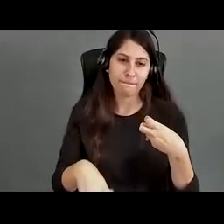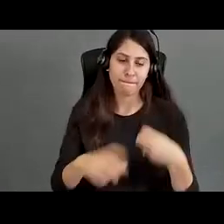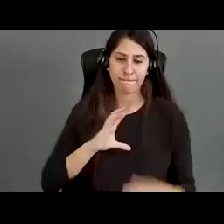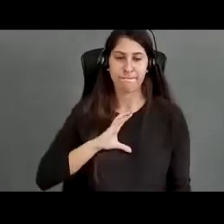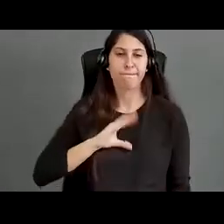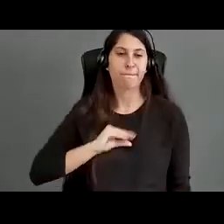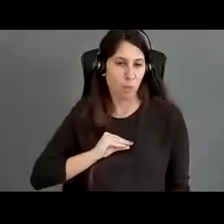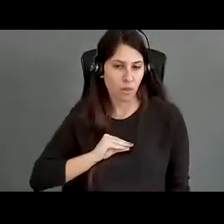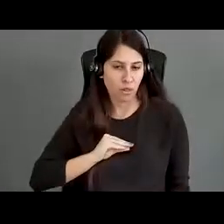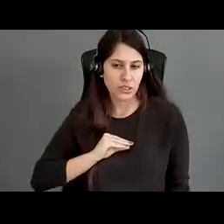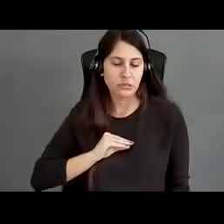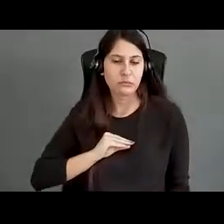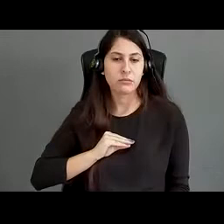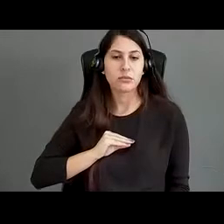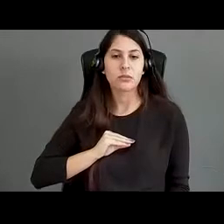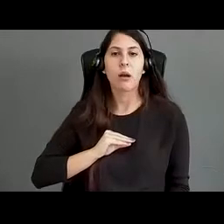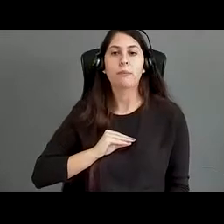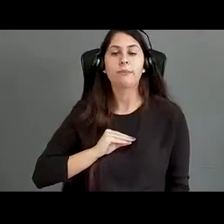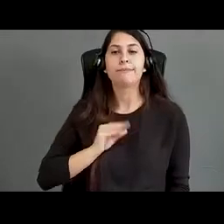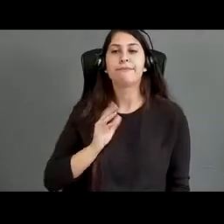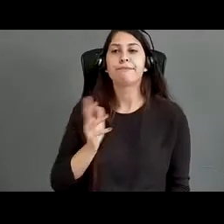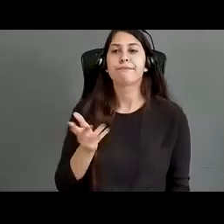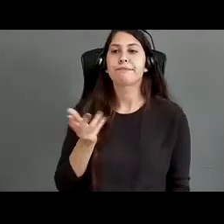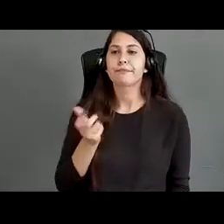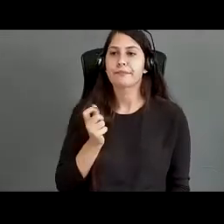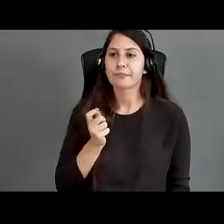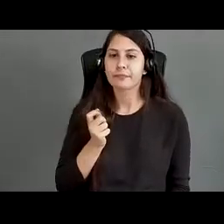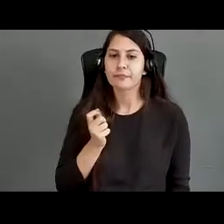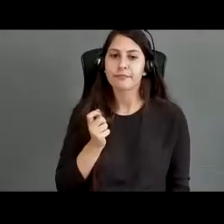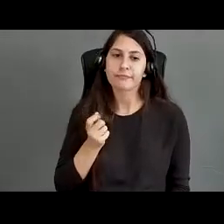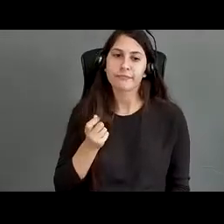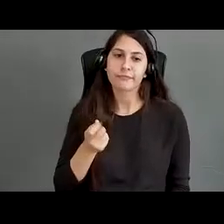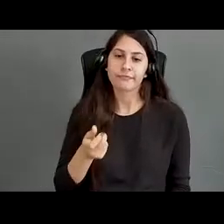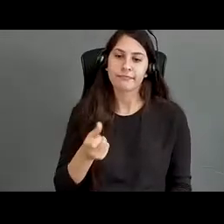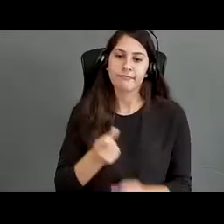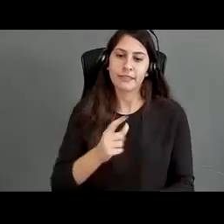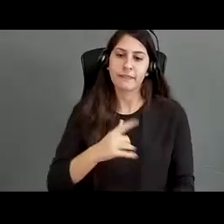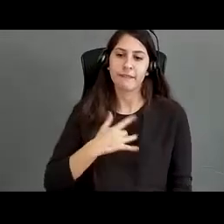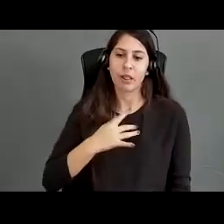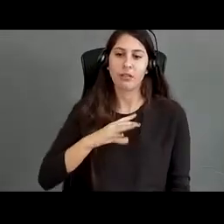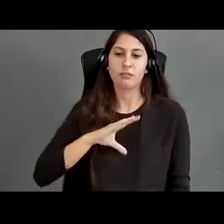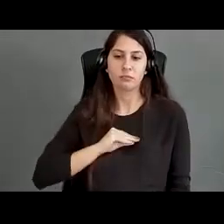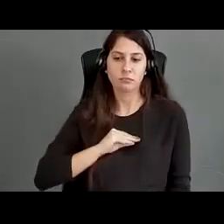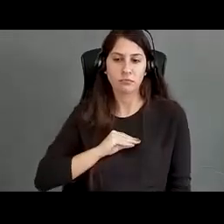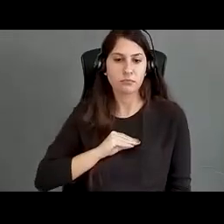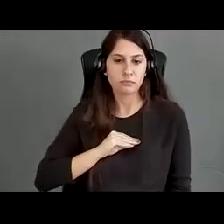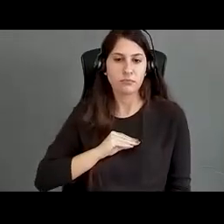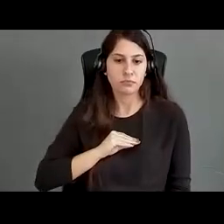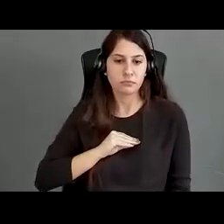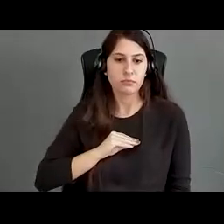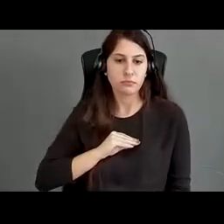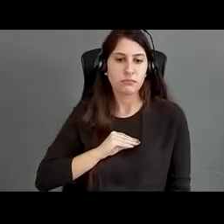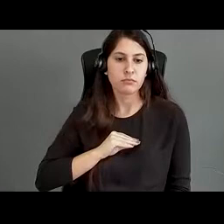It's just a moralizing. And you get your courage up to go and ask her help.